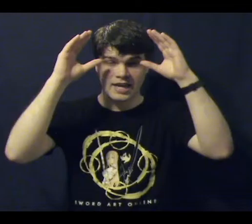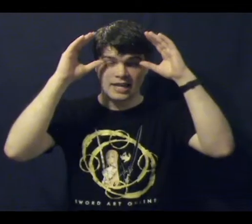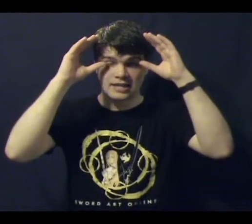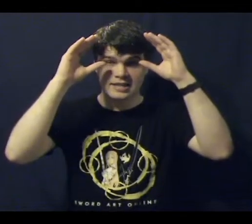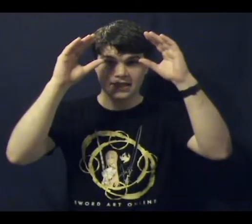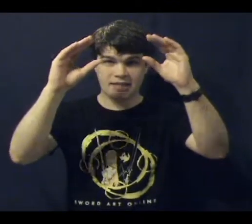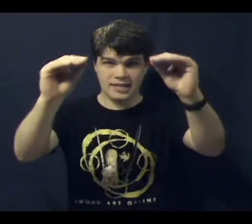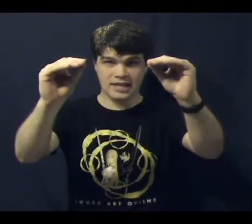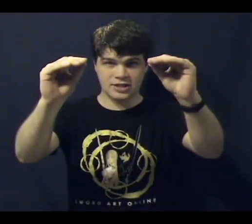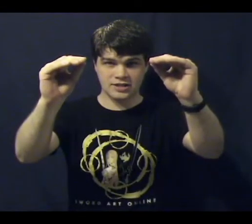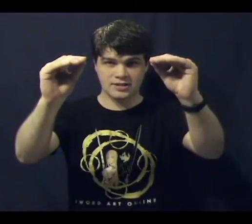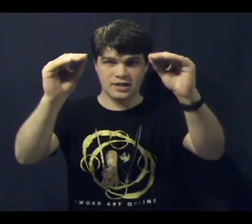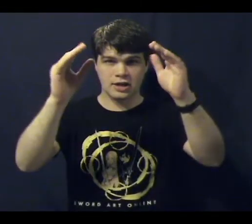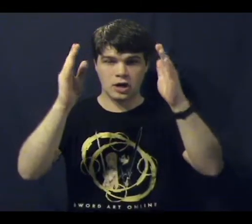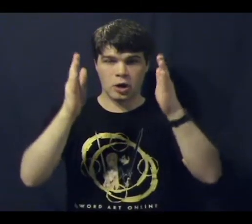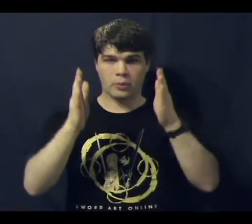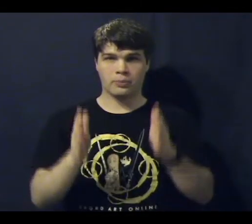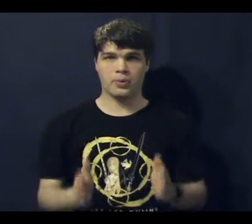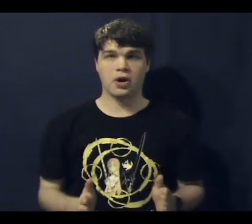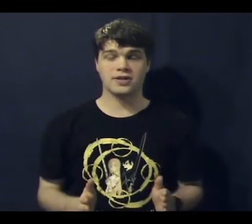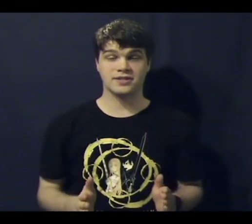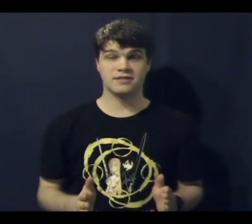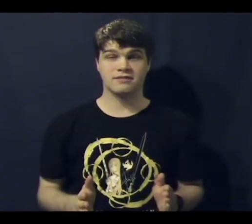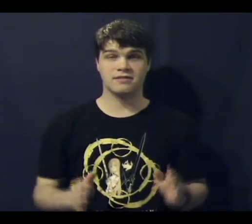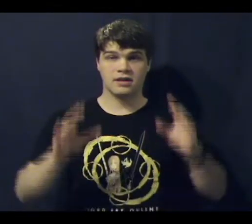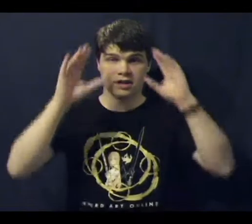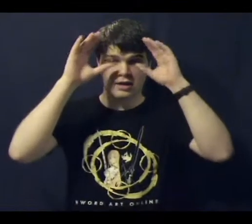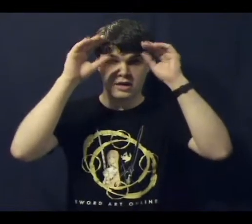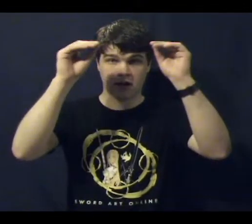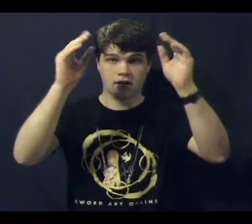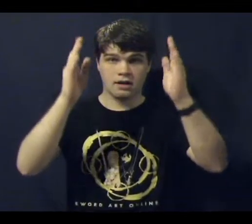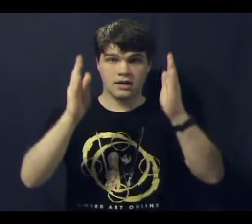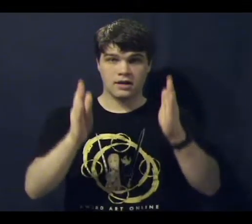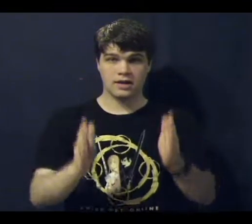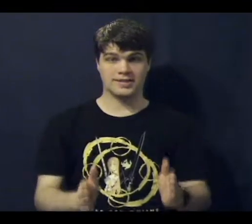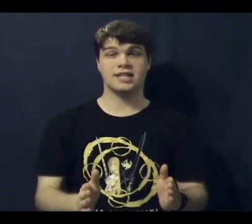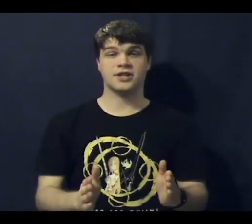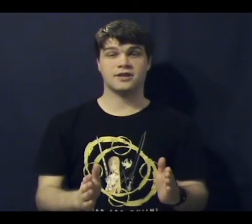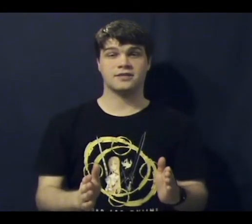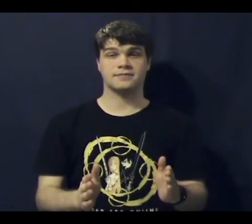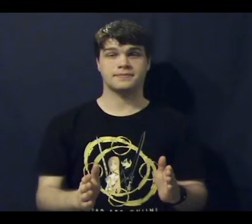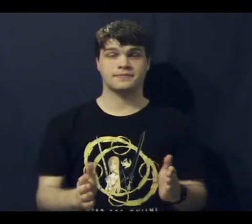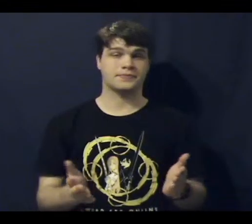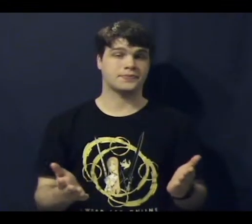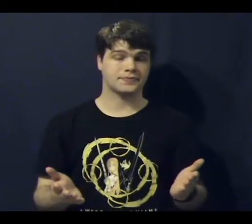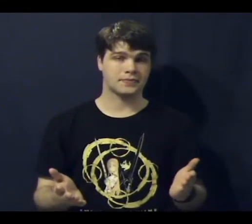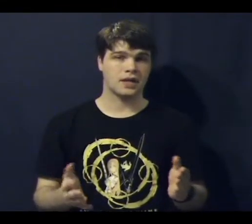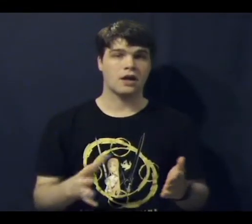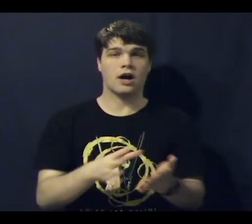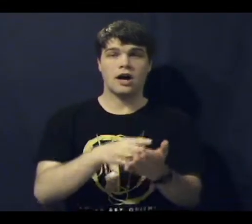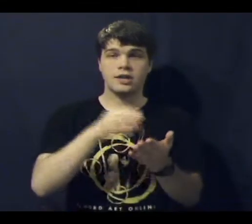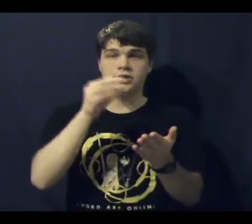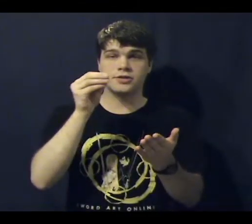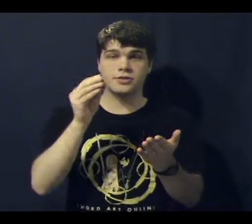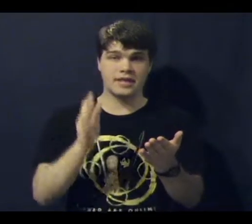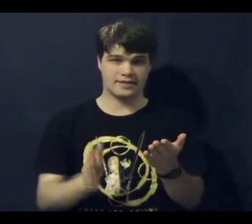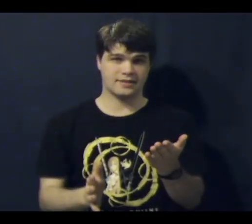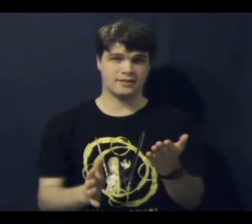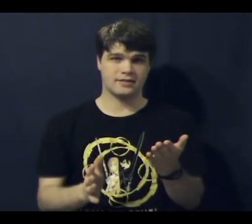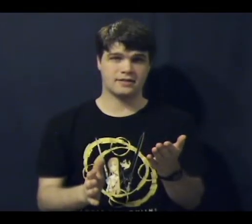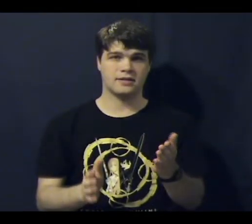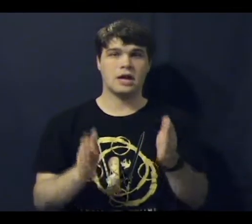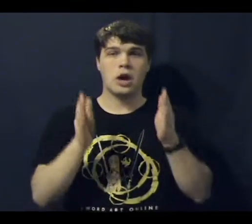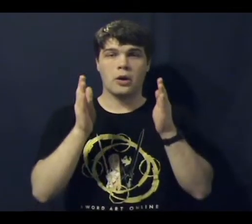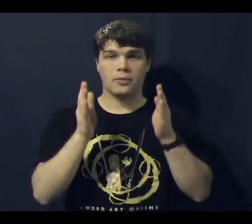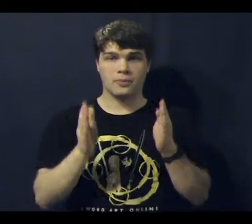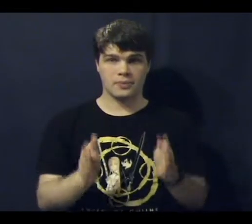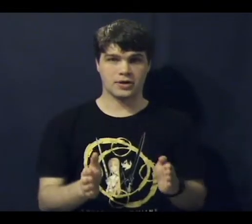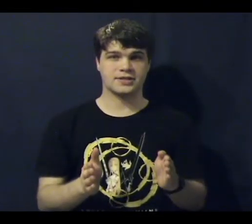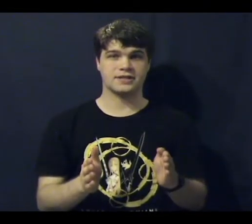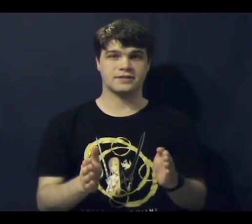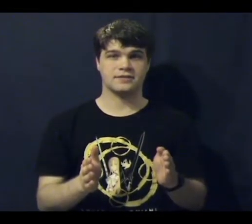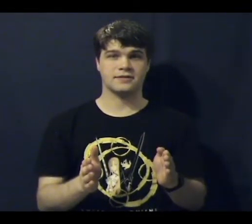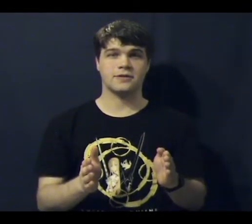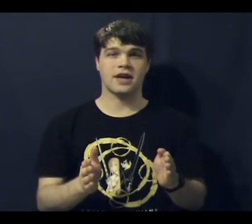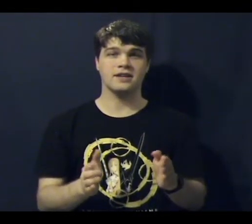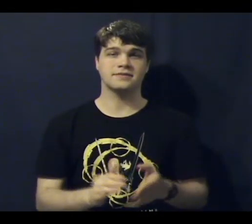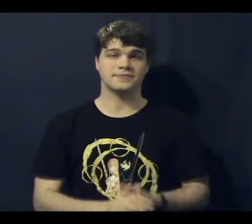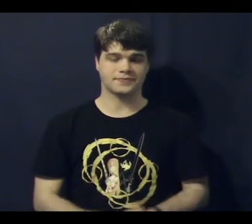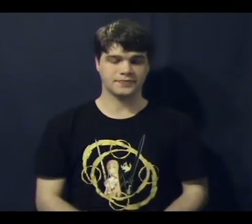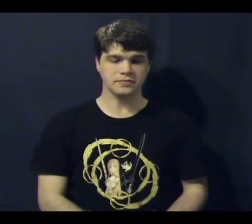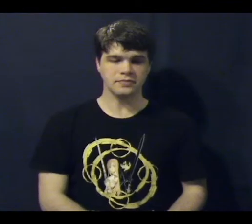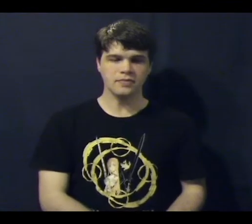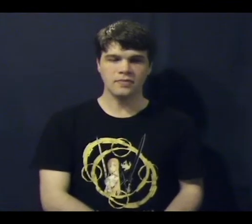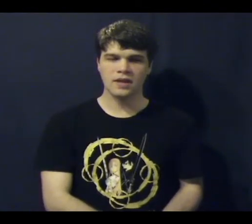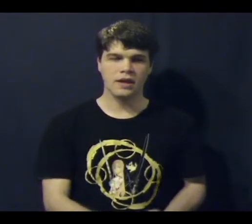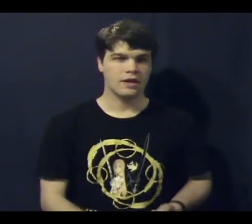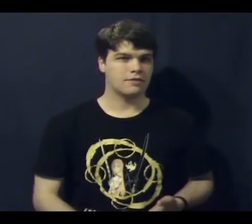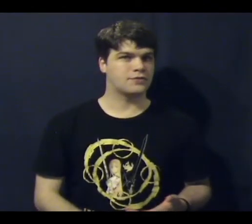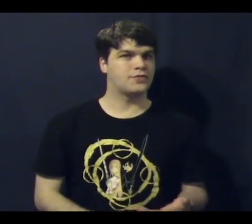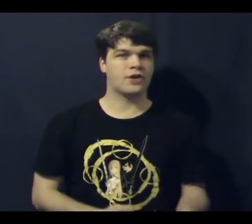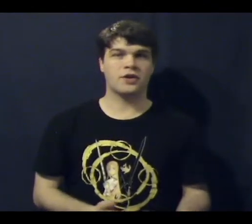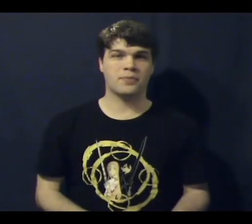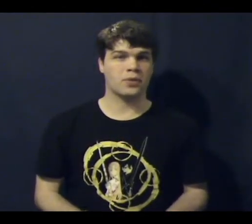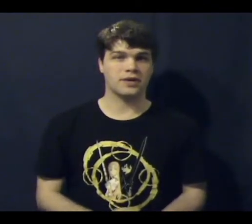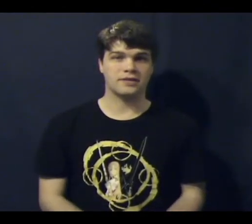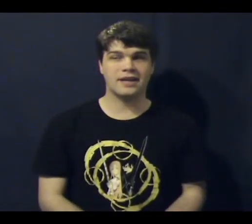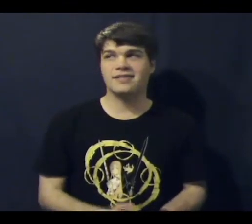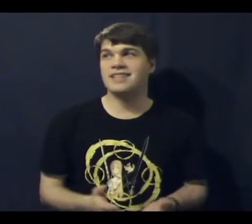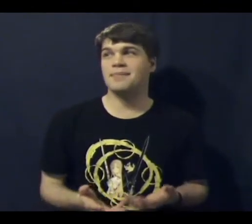teaches person. A teacher. A student person. Okay? Its very important. Now does that mean